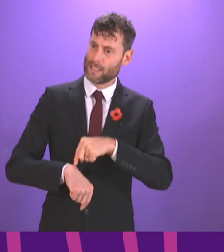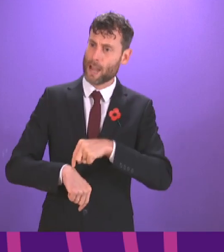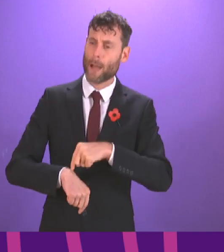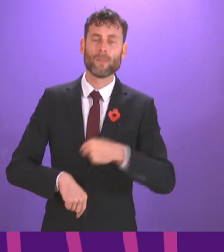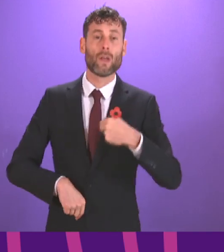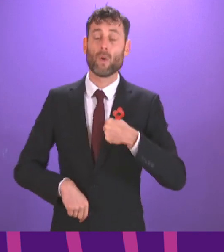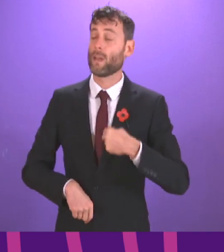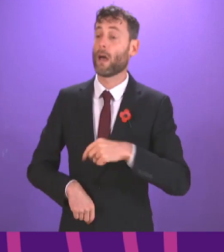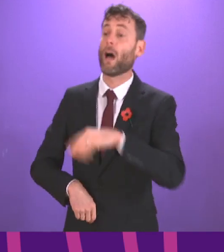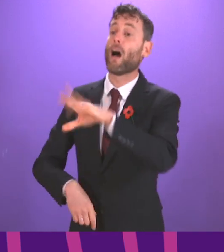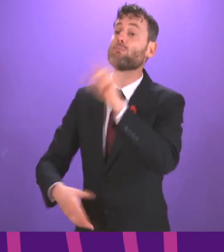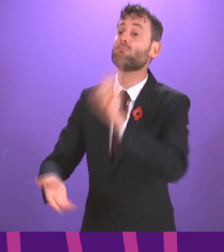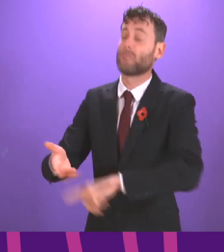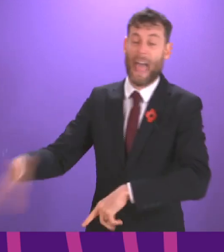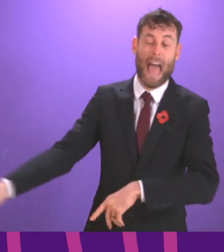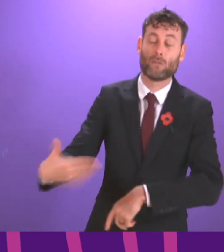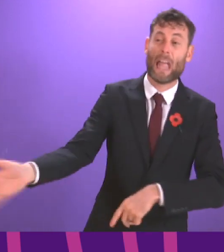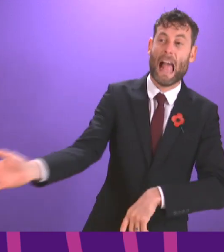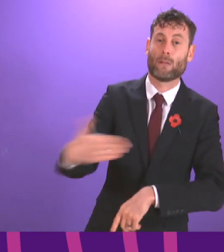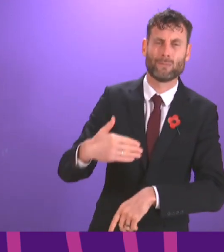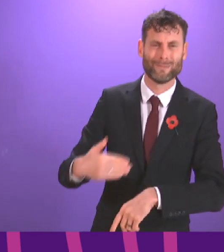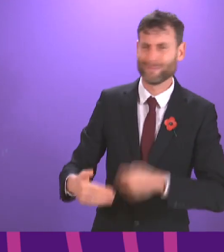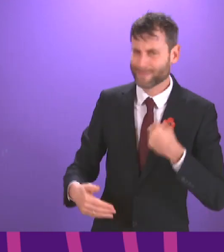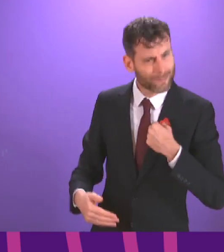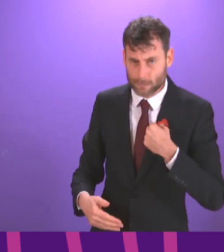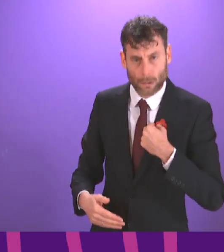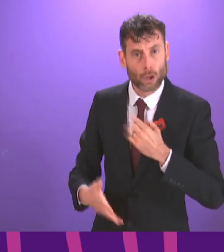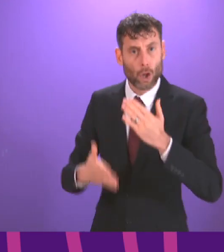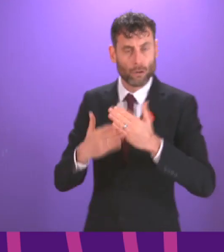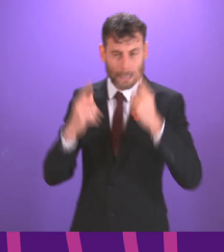caring about what happened in care homes. That does not mean that we did not get things